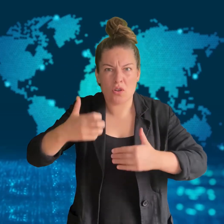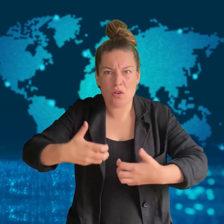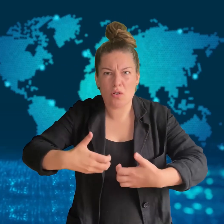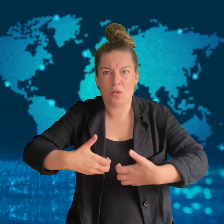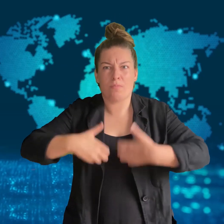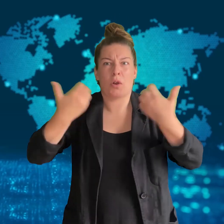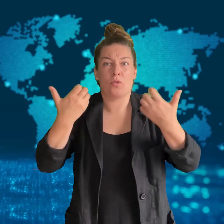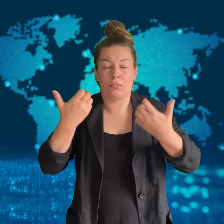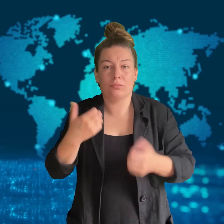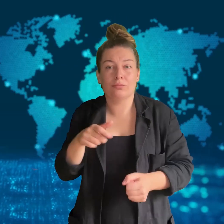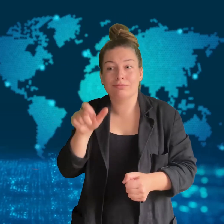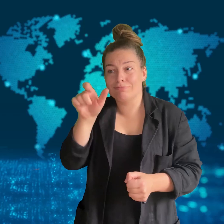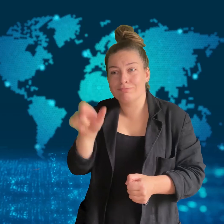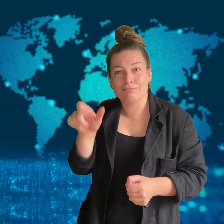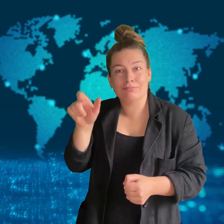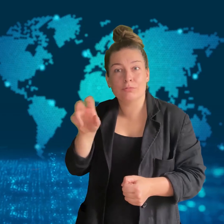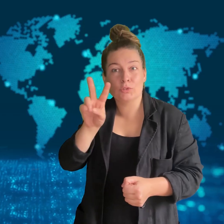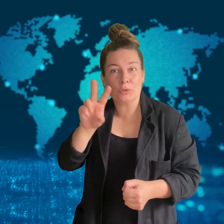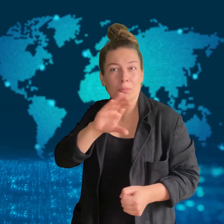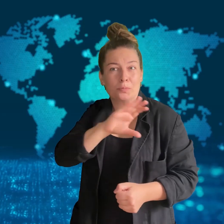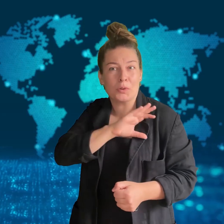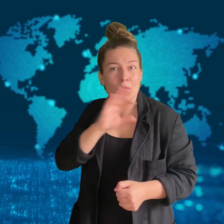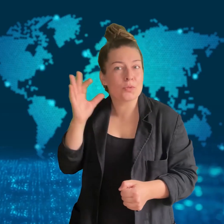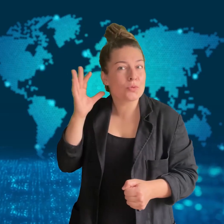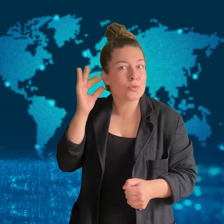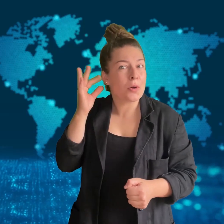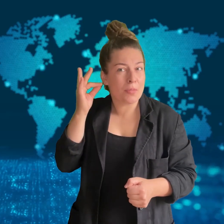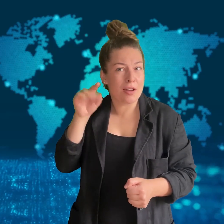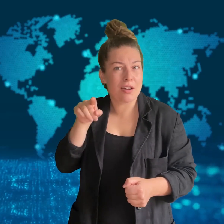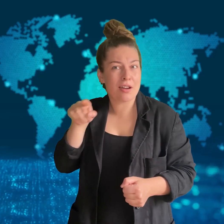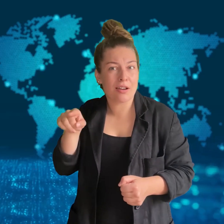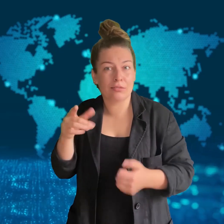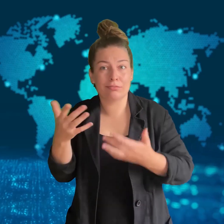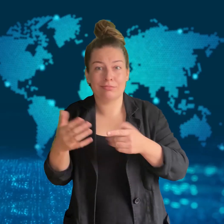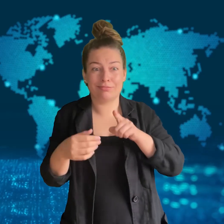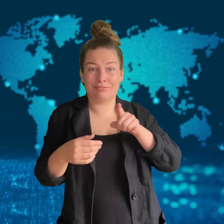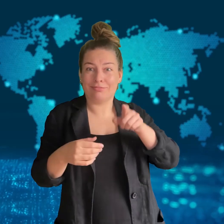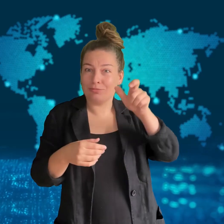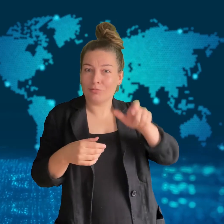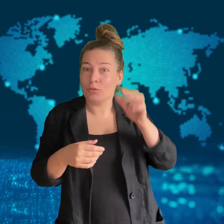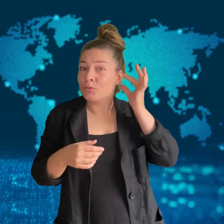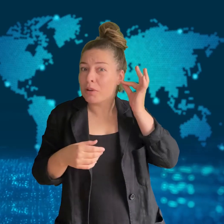They dragged her through a corridor at the station